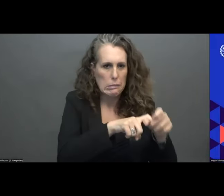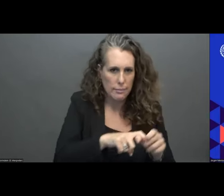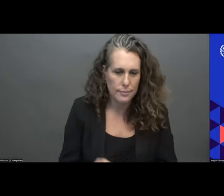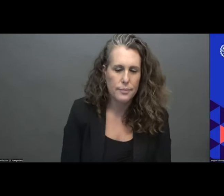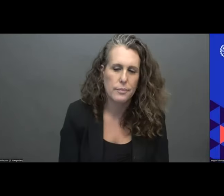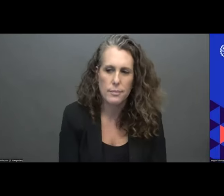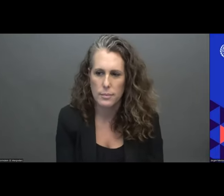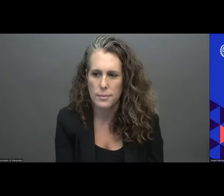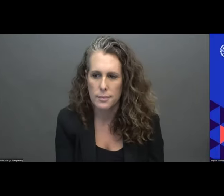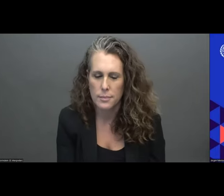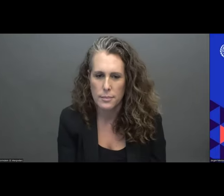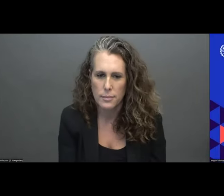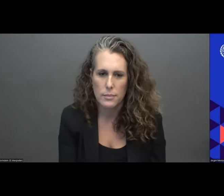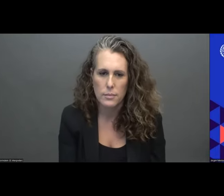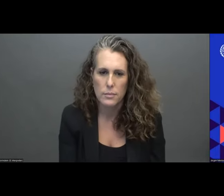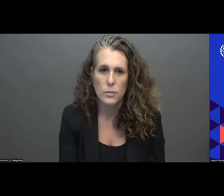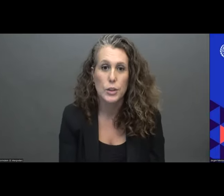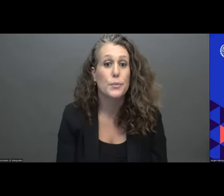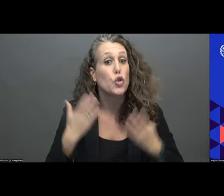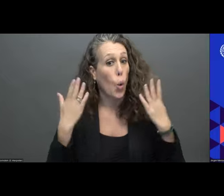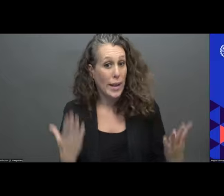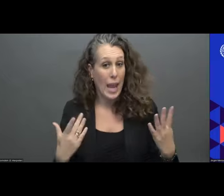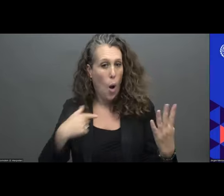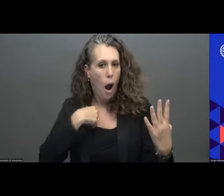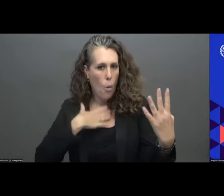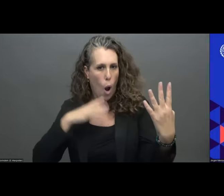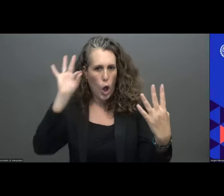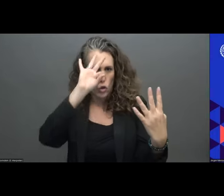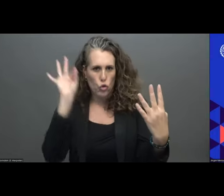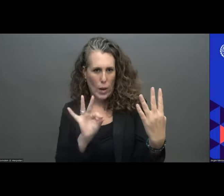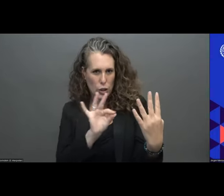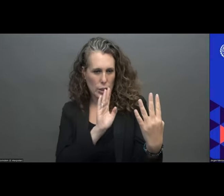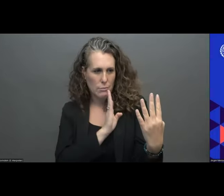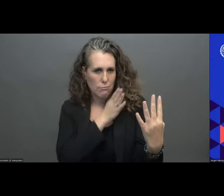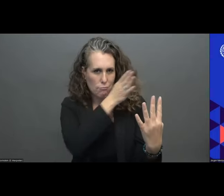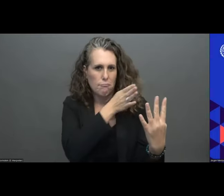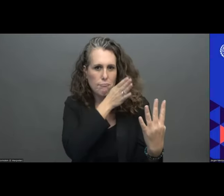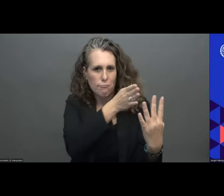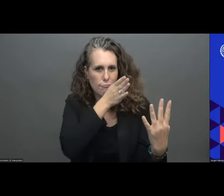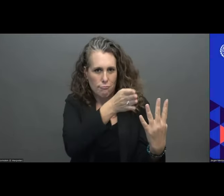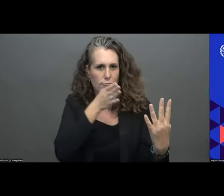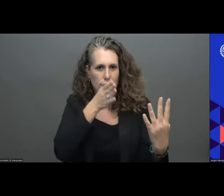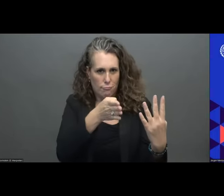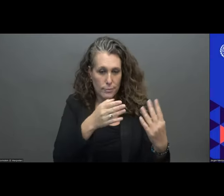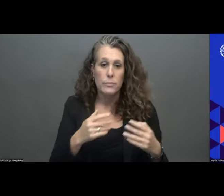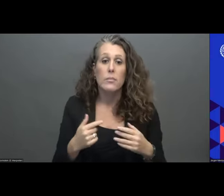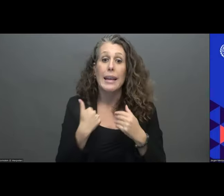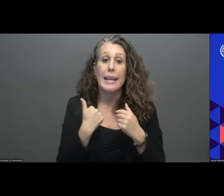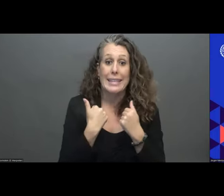a question to each of the persons I just mentioned, and each of them will have set around seven